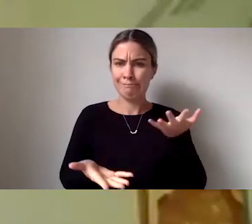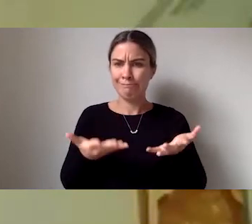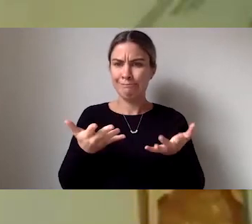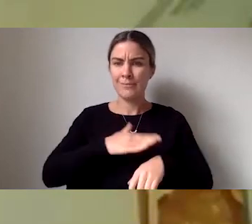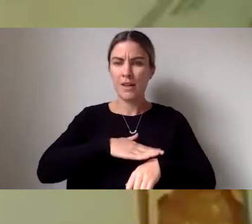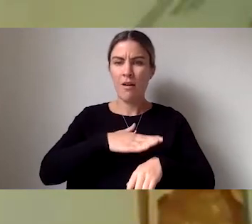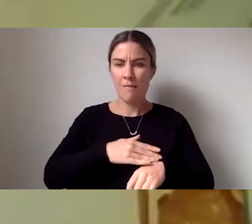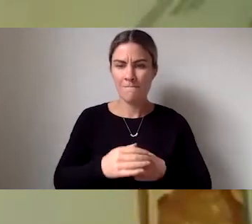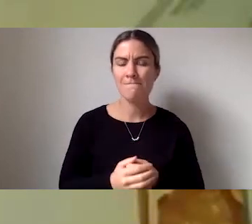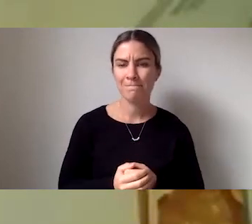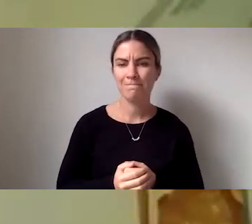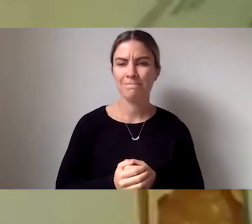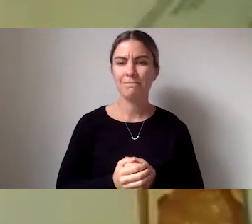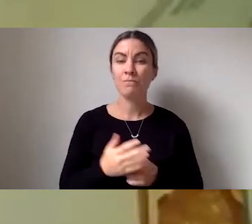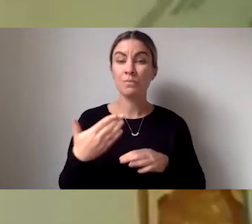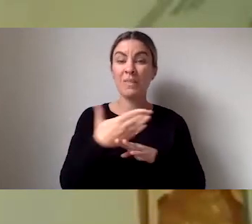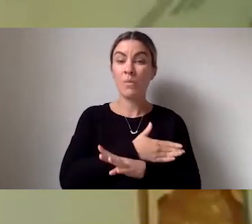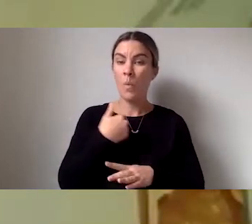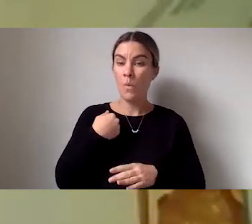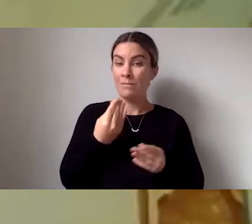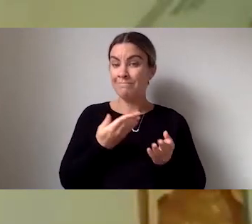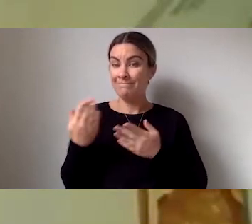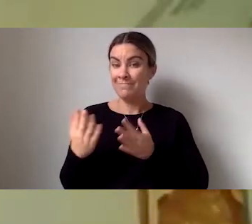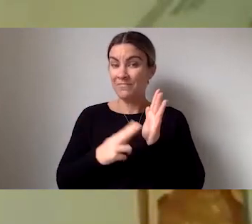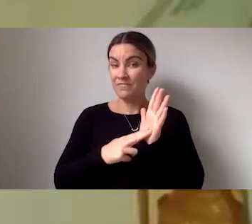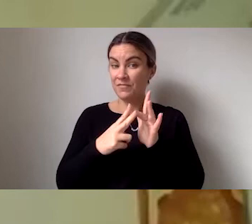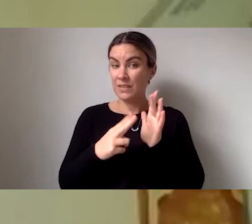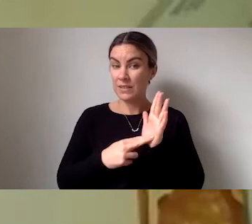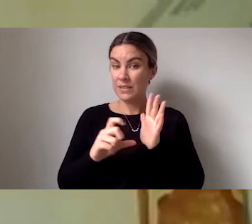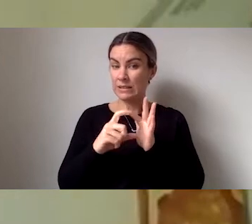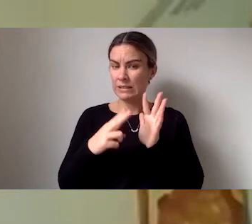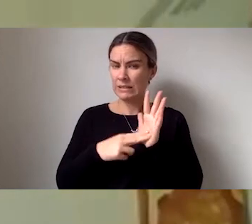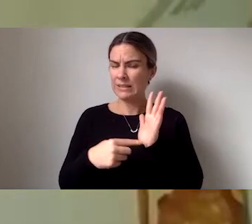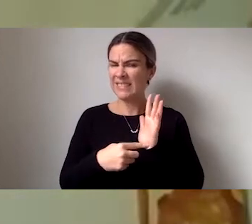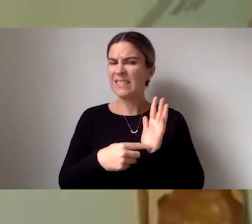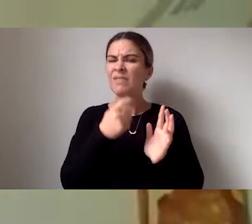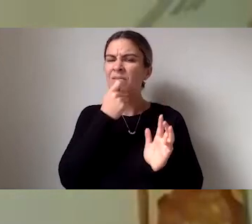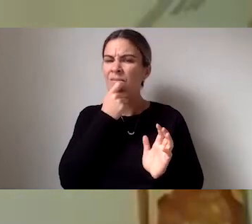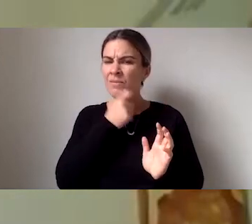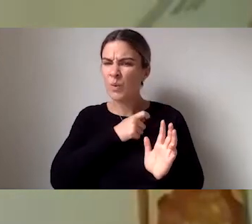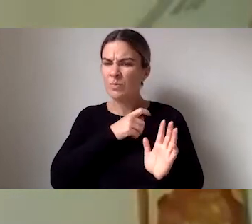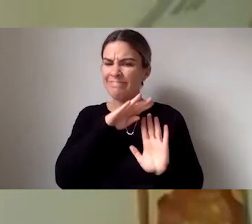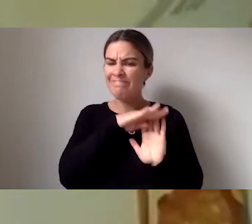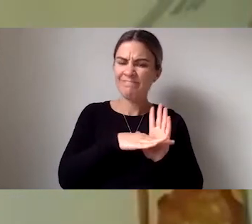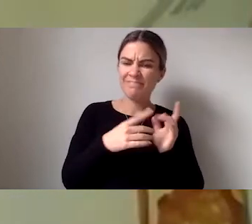over, I want to go through a couple of the housekeeping features of